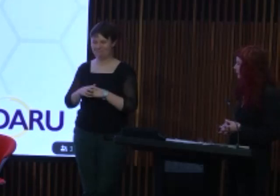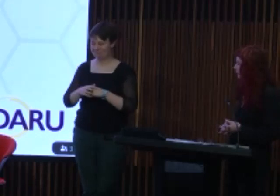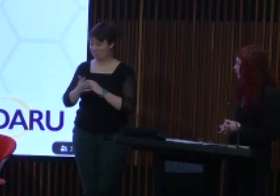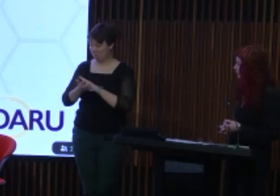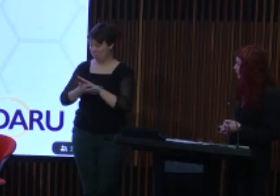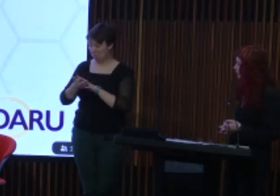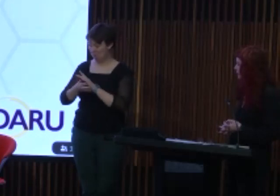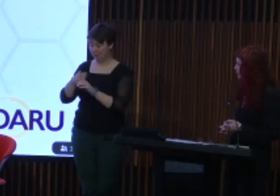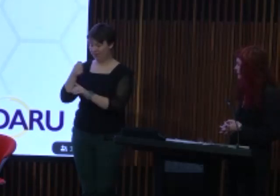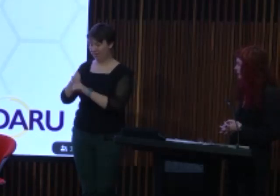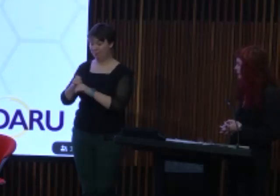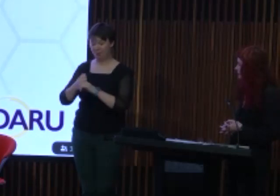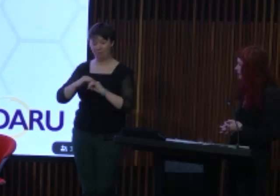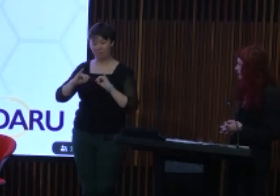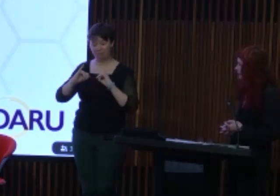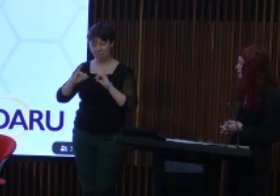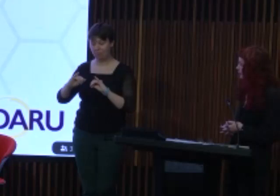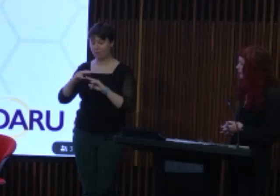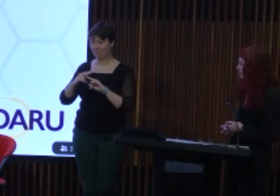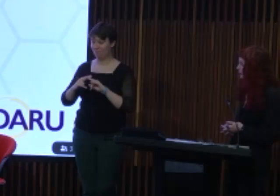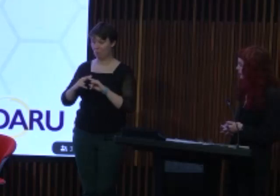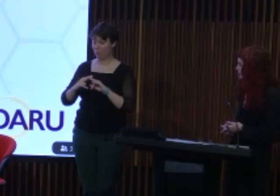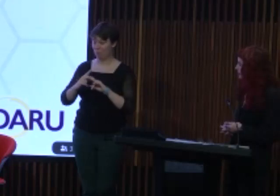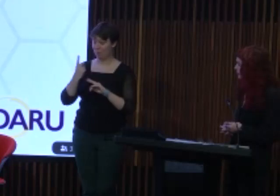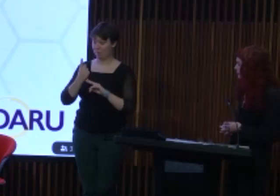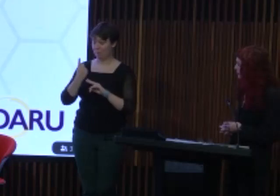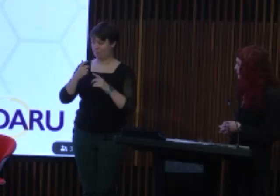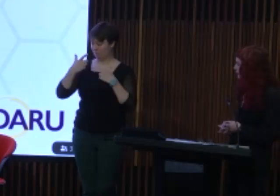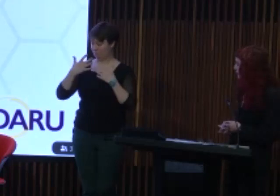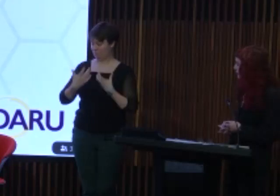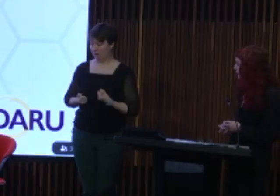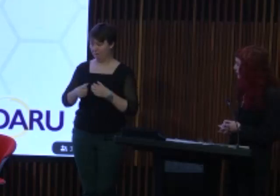that that can have for the person with disability. When a particularly a family member that they're